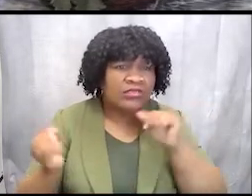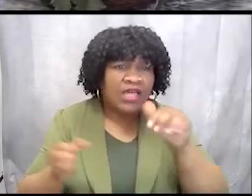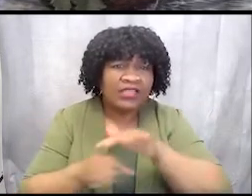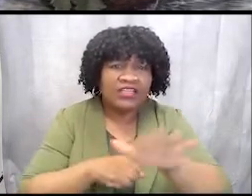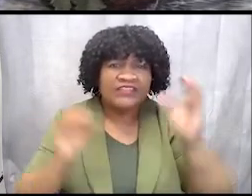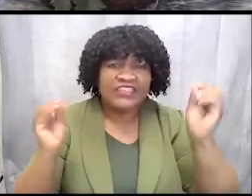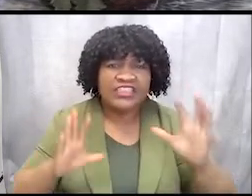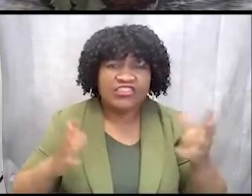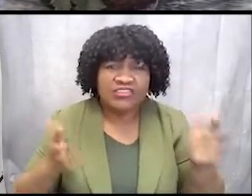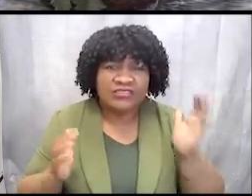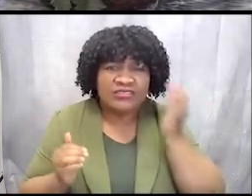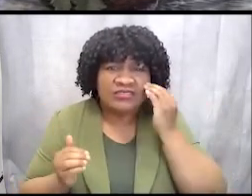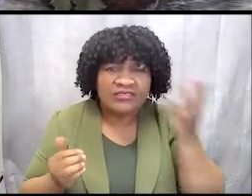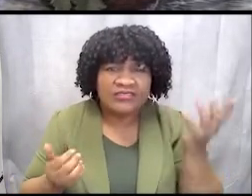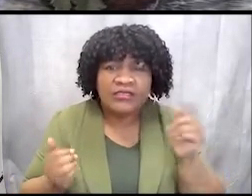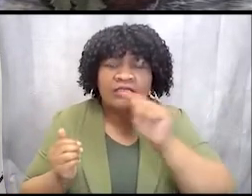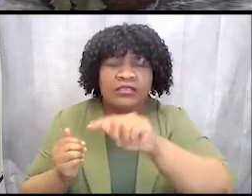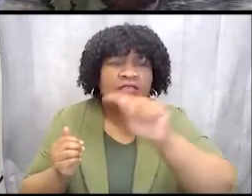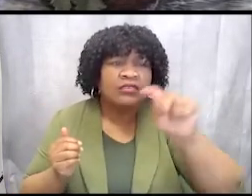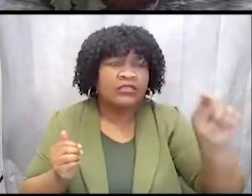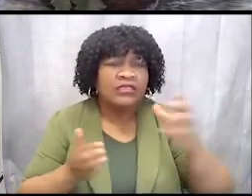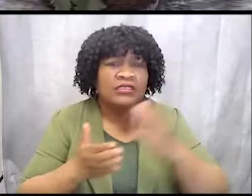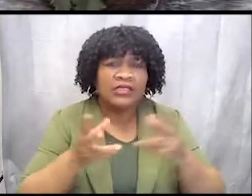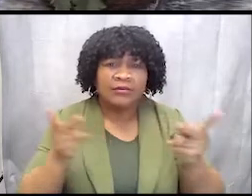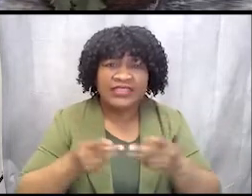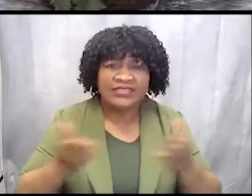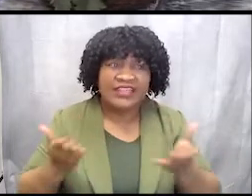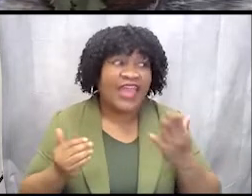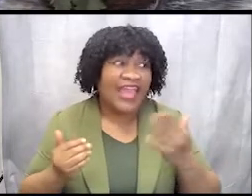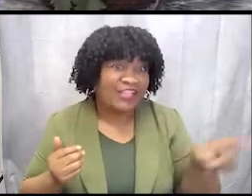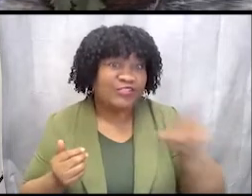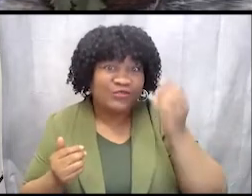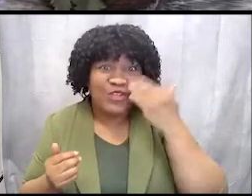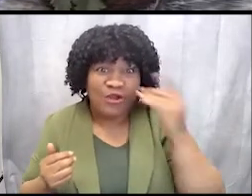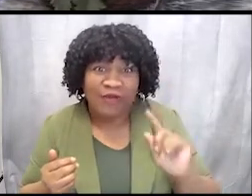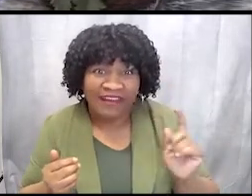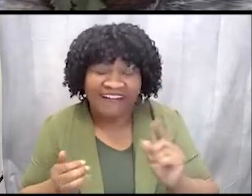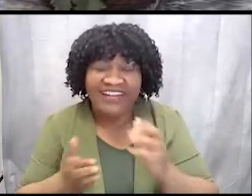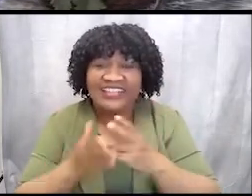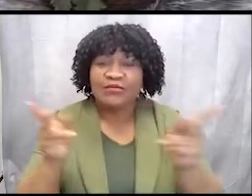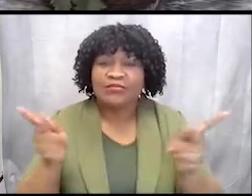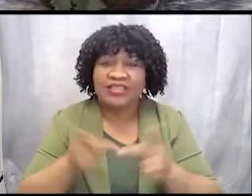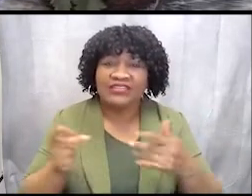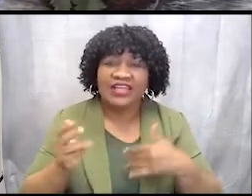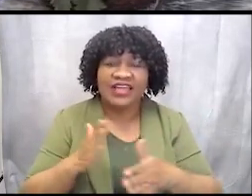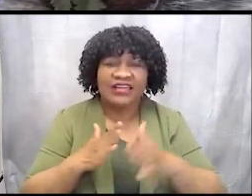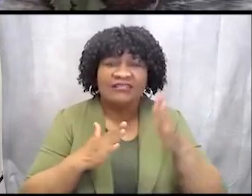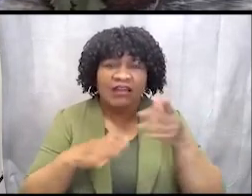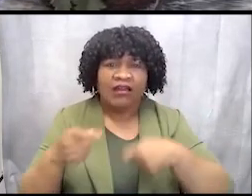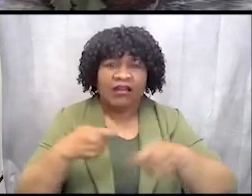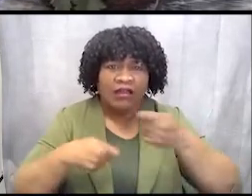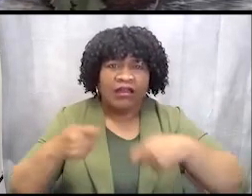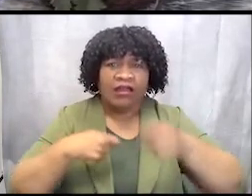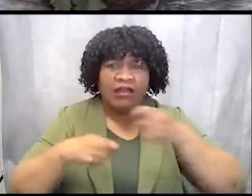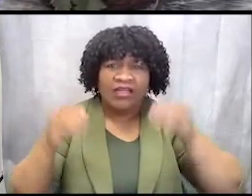We know that there are certain communities and you all know where they are, they have the highest turnover rate of teachers.